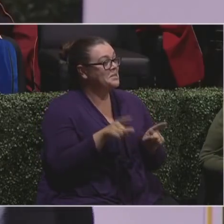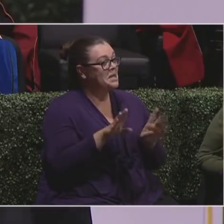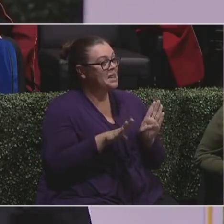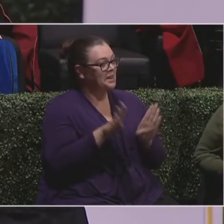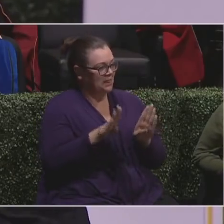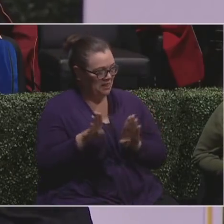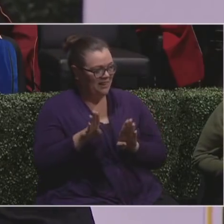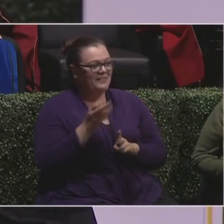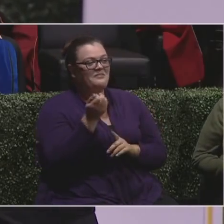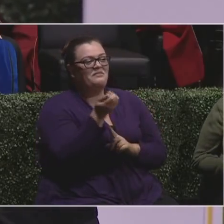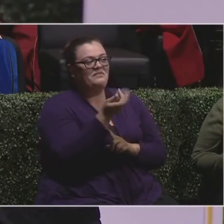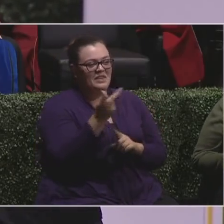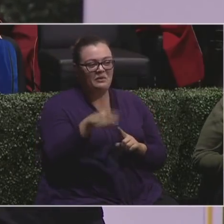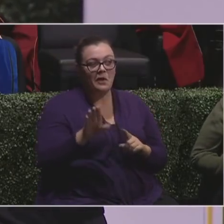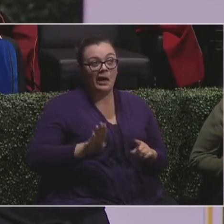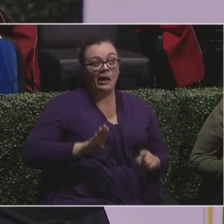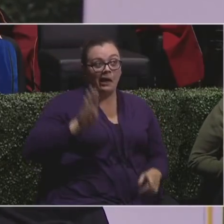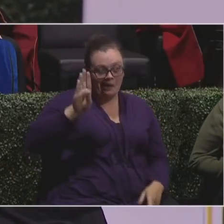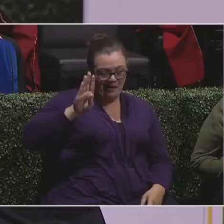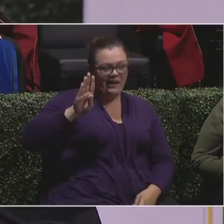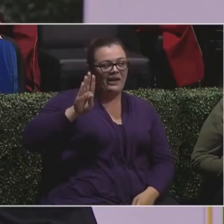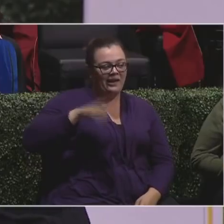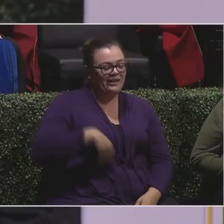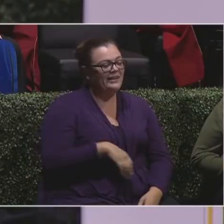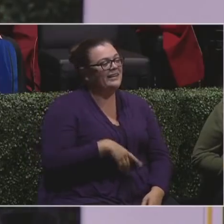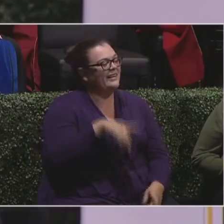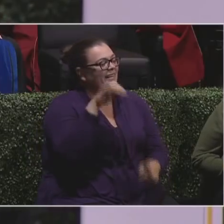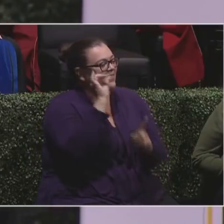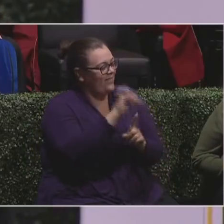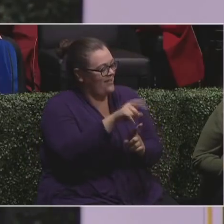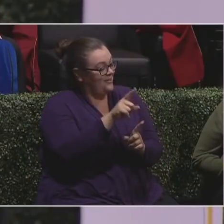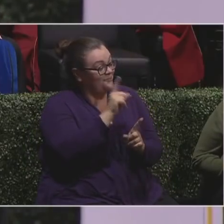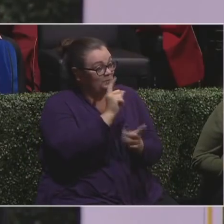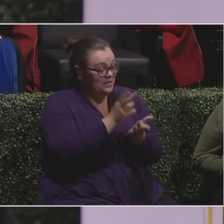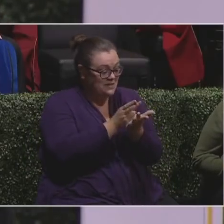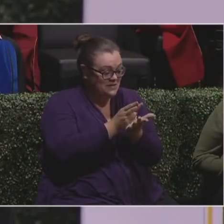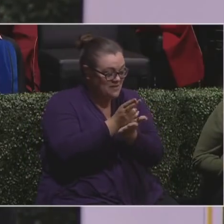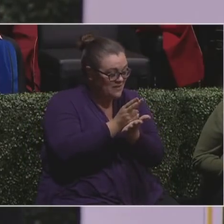OUR SYMPTOMS, SO THAT WE CAN DECIDE WHETHER WE ARE SICK ENOUGH TO SEE A DOCTOR.